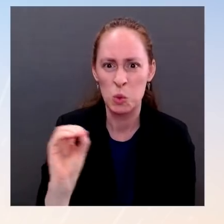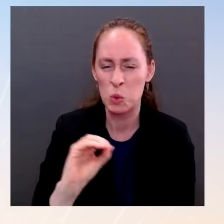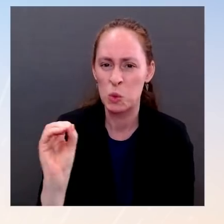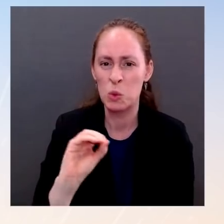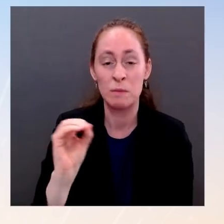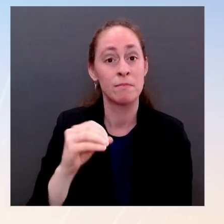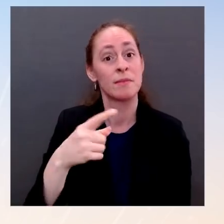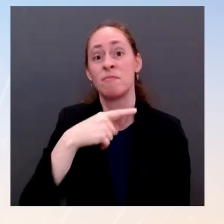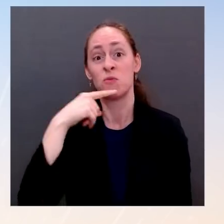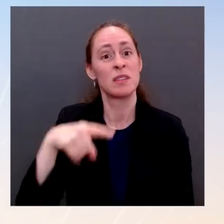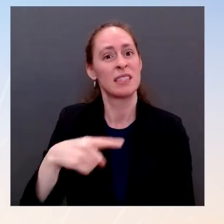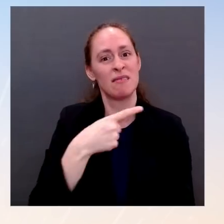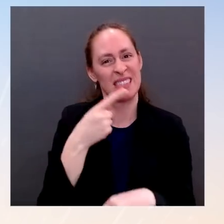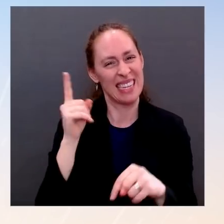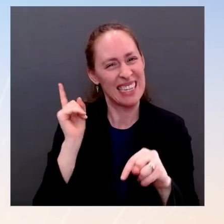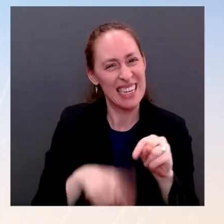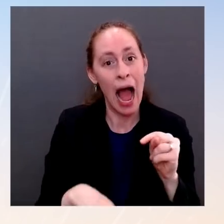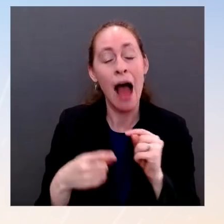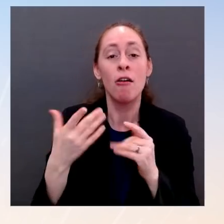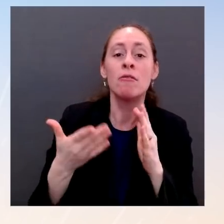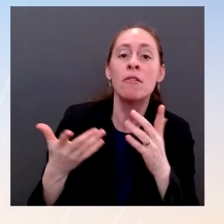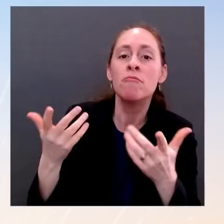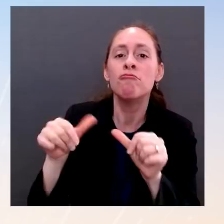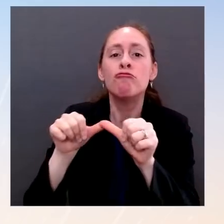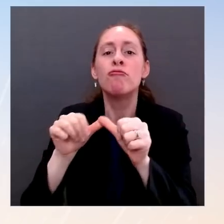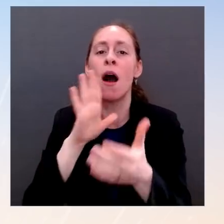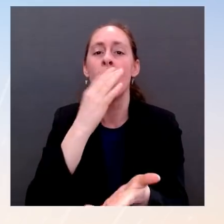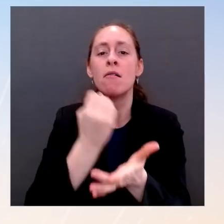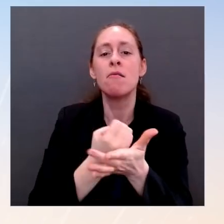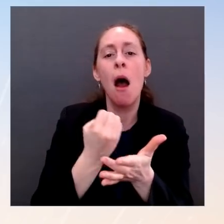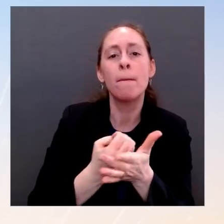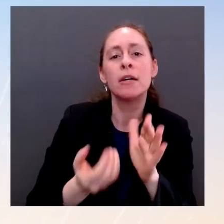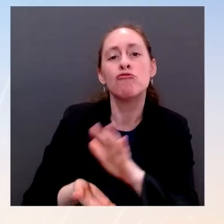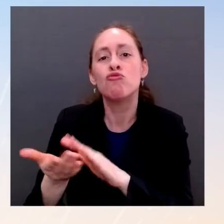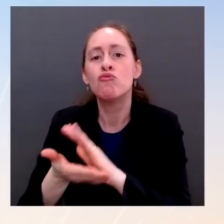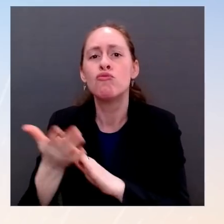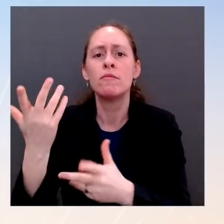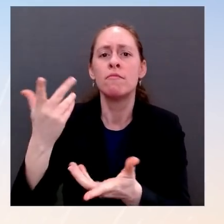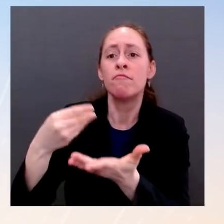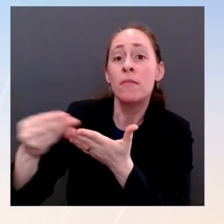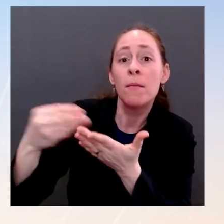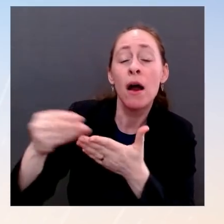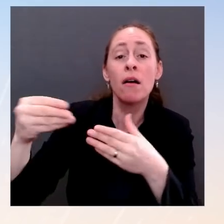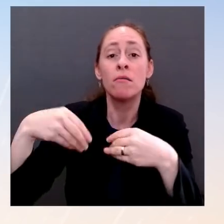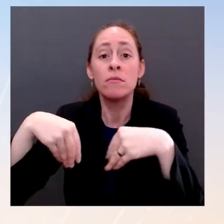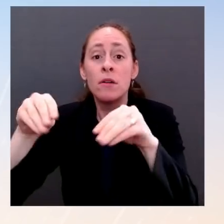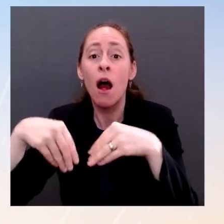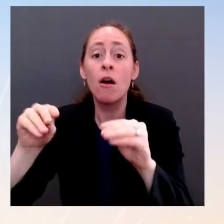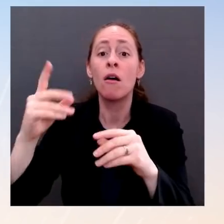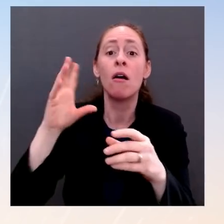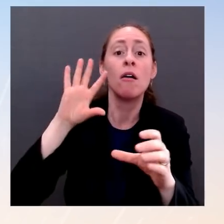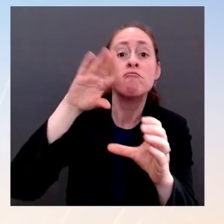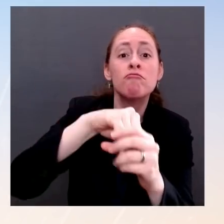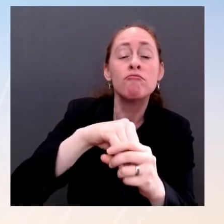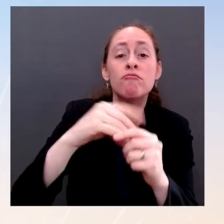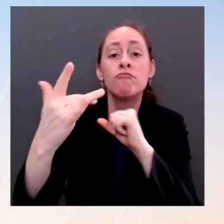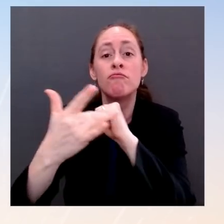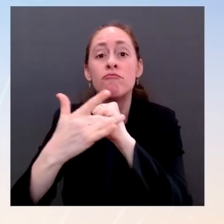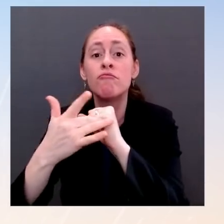Working in tandem, financial sanctions and export controls are embedded in a broader strategy that would undercut Putin's aspirations